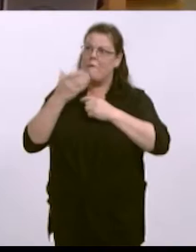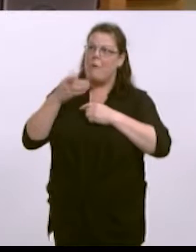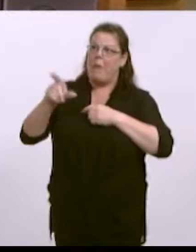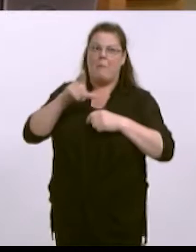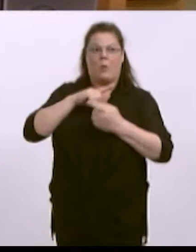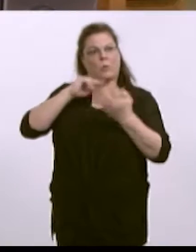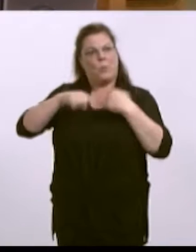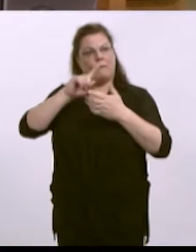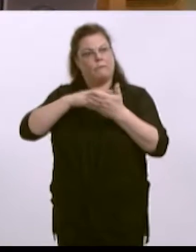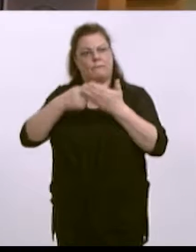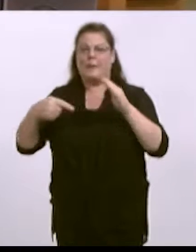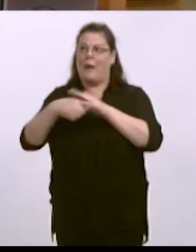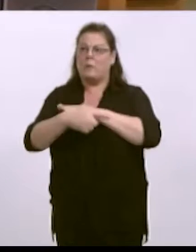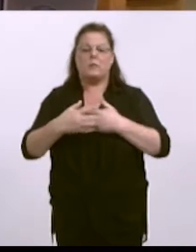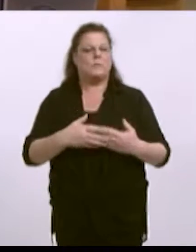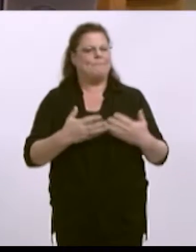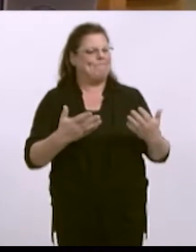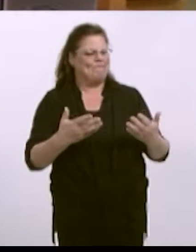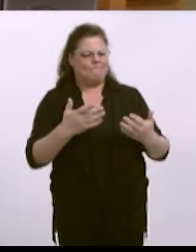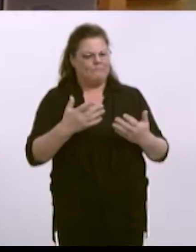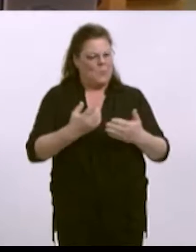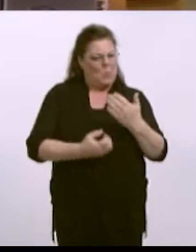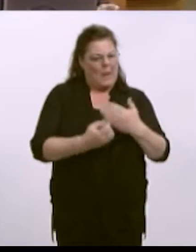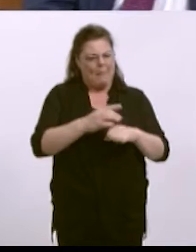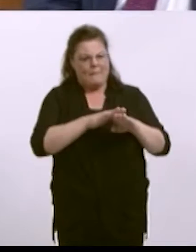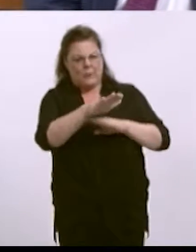stage, of course, to examine what the situation might actually be, given the fact we await